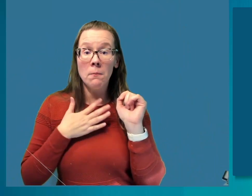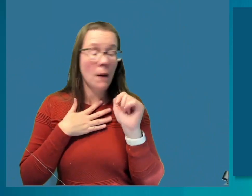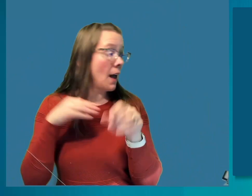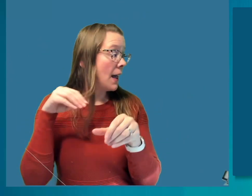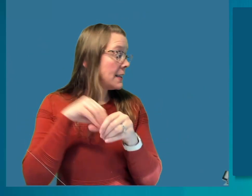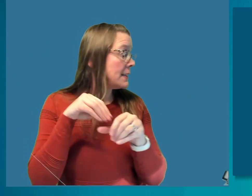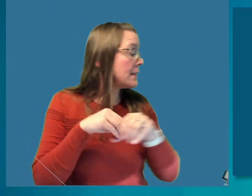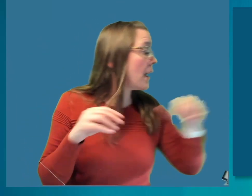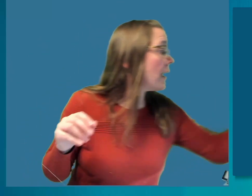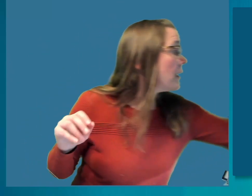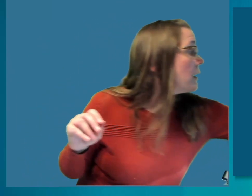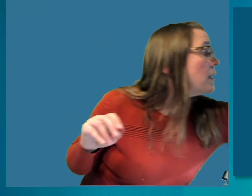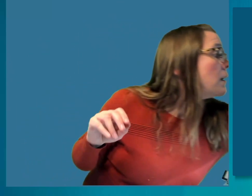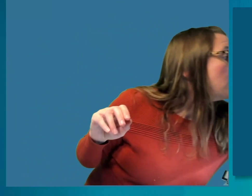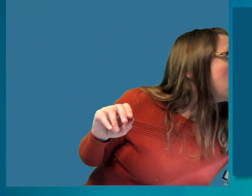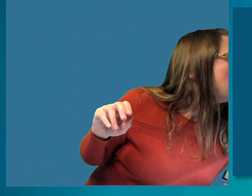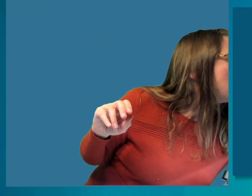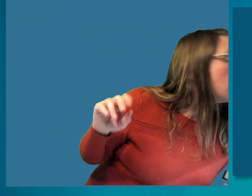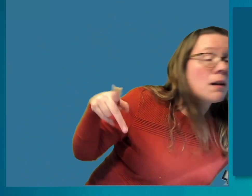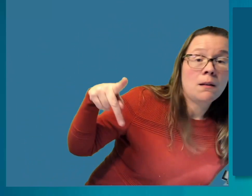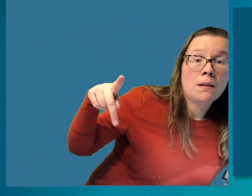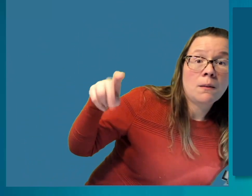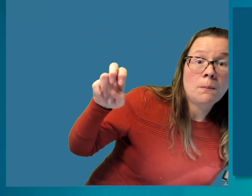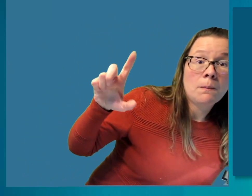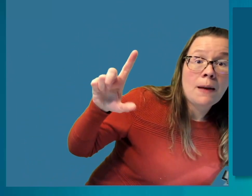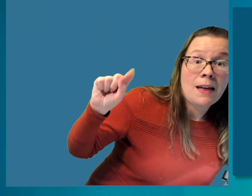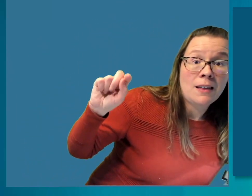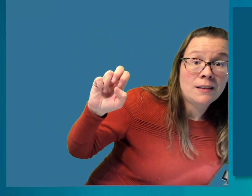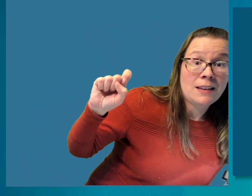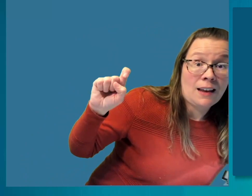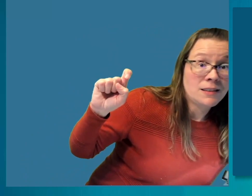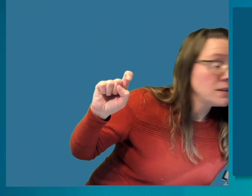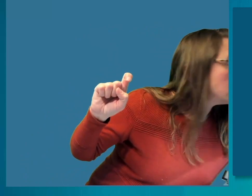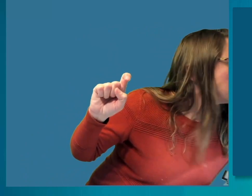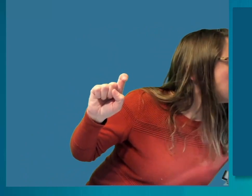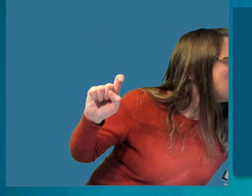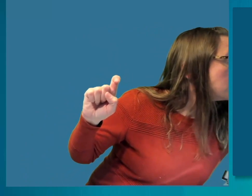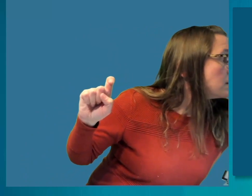So for the 6x6.... 6 inch post--uh, greeting cards, uh,